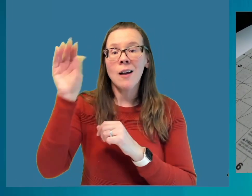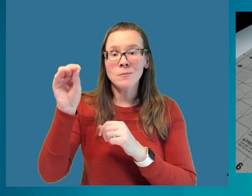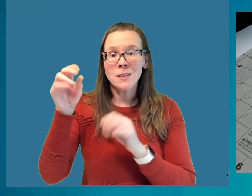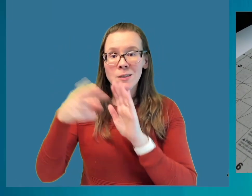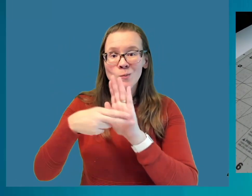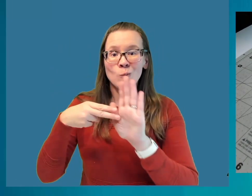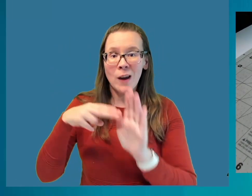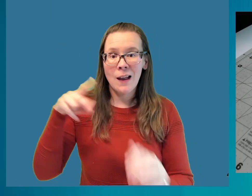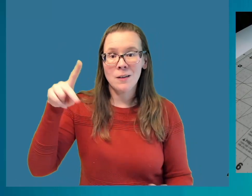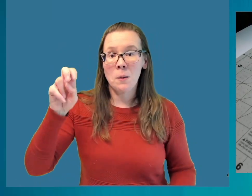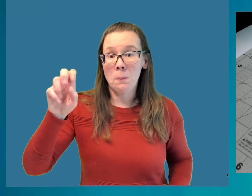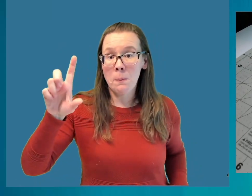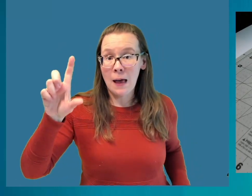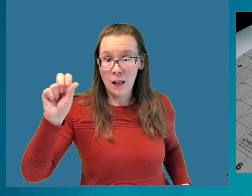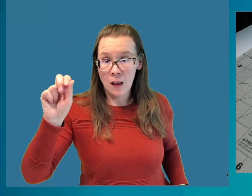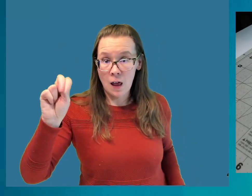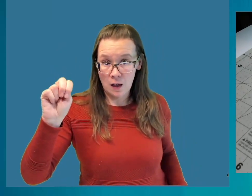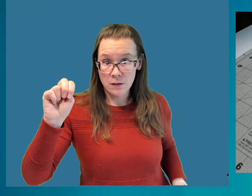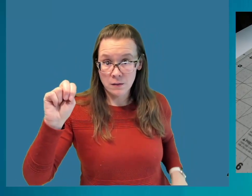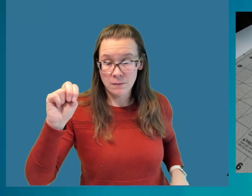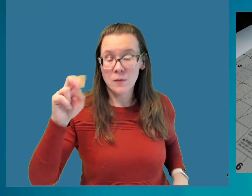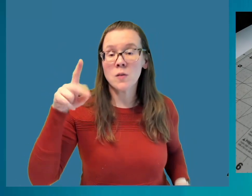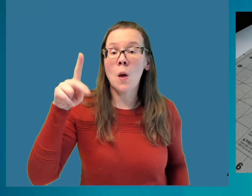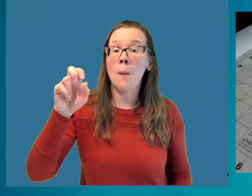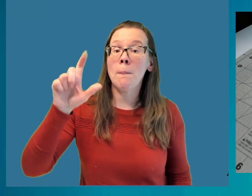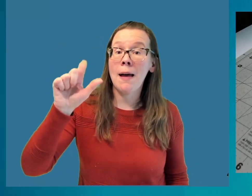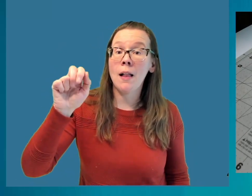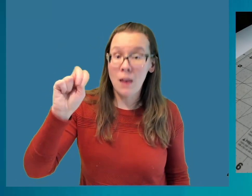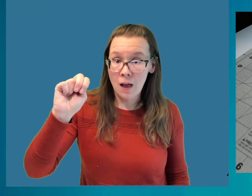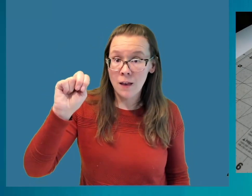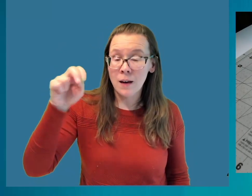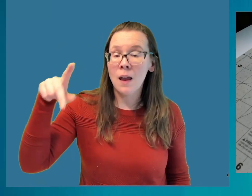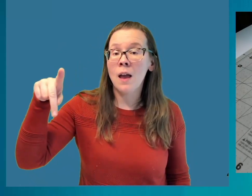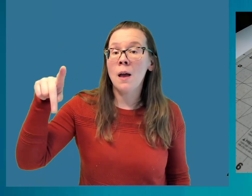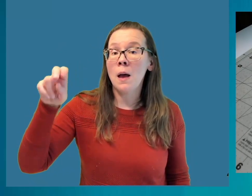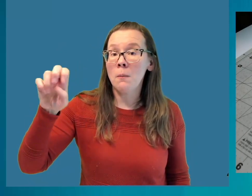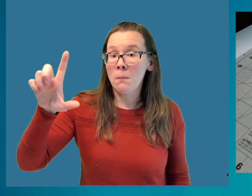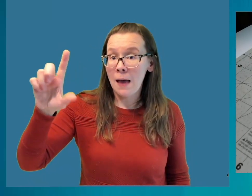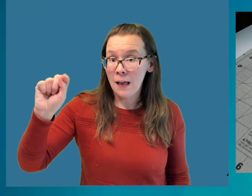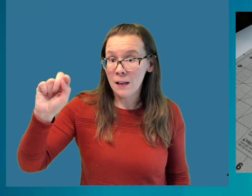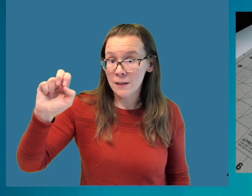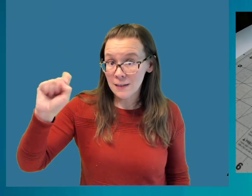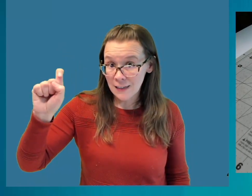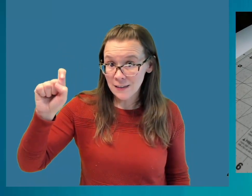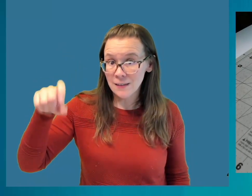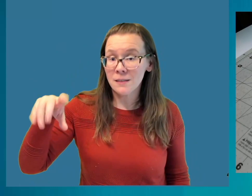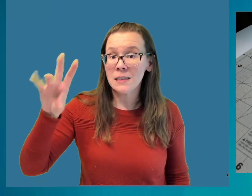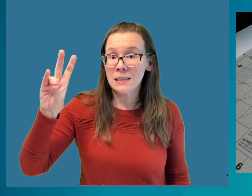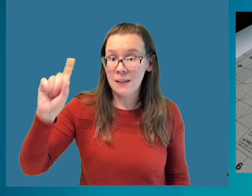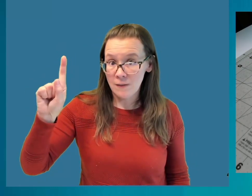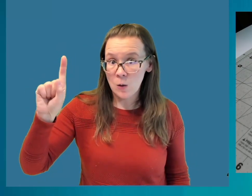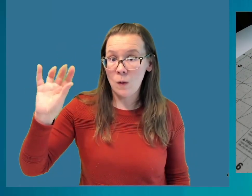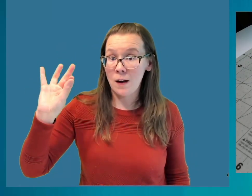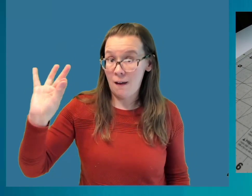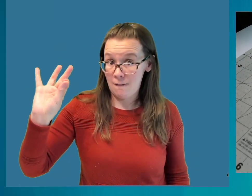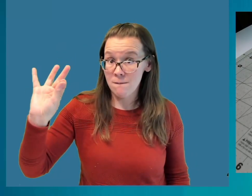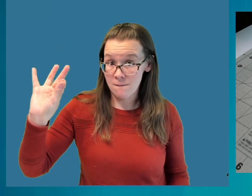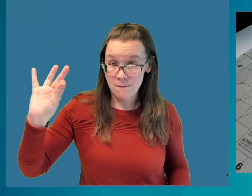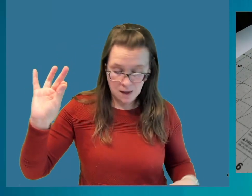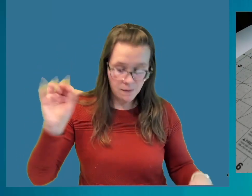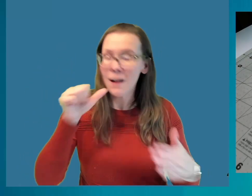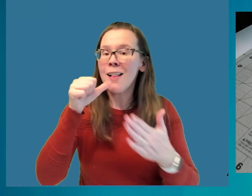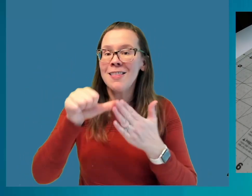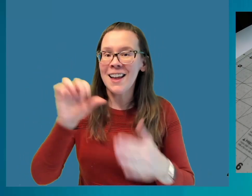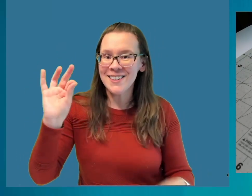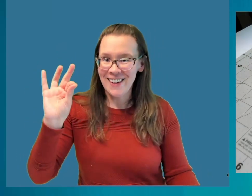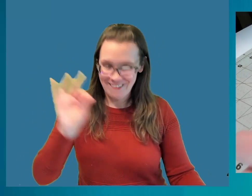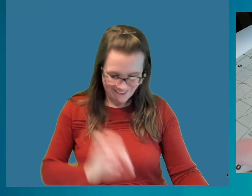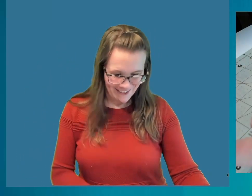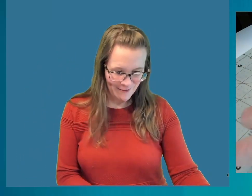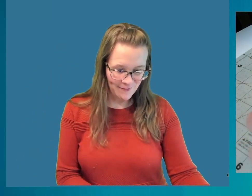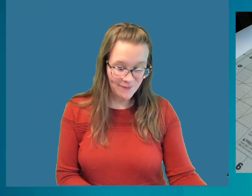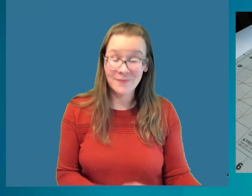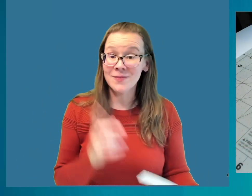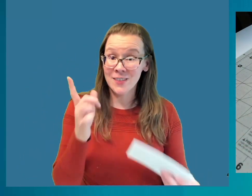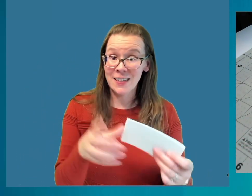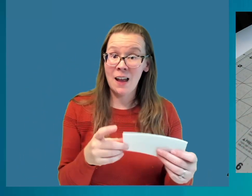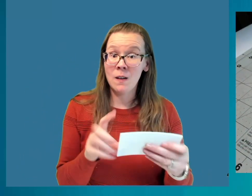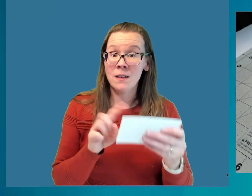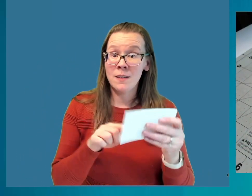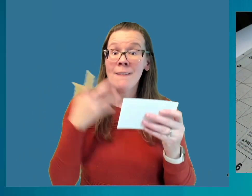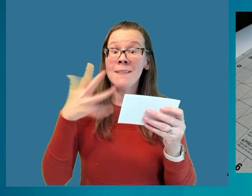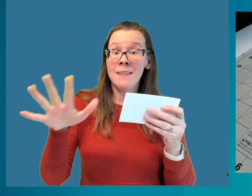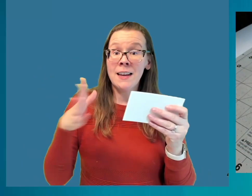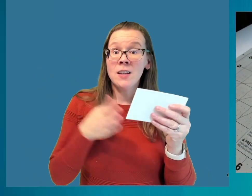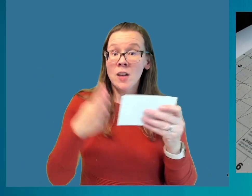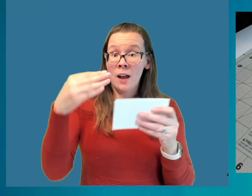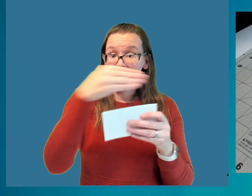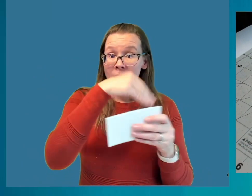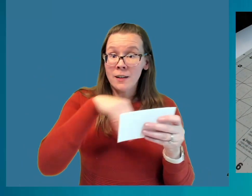for fusible). Um... so... and you know.... it's... Pellon is the brand name so Pelon Peltex 71f.